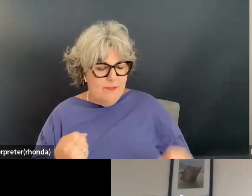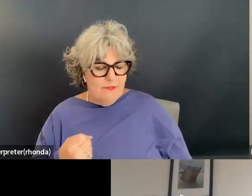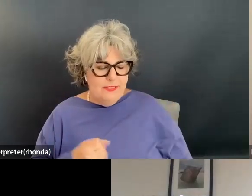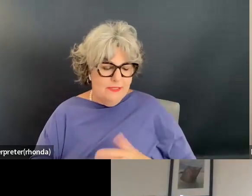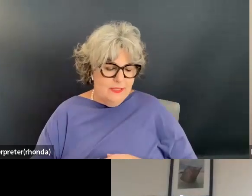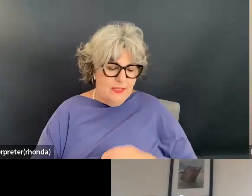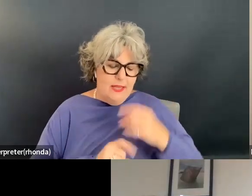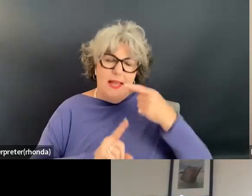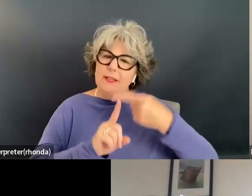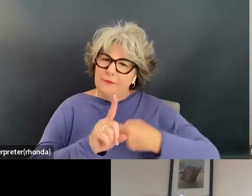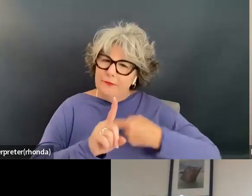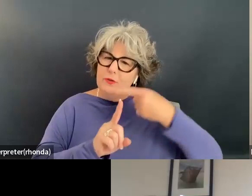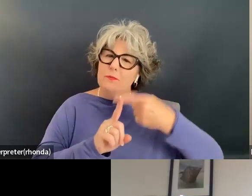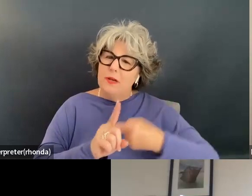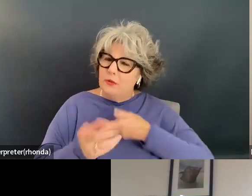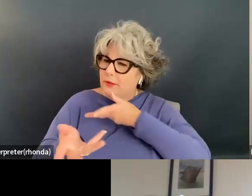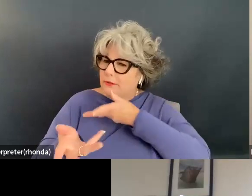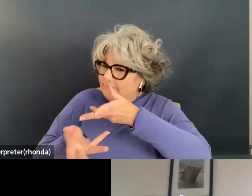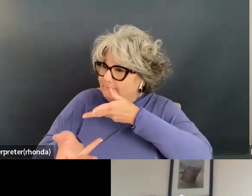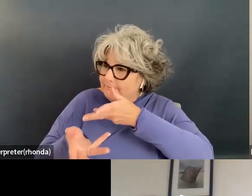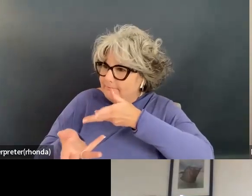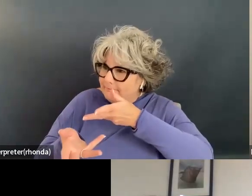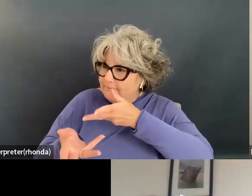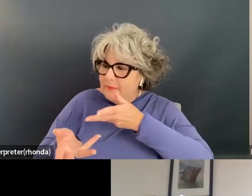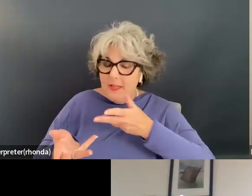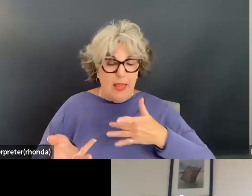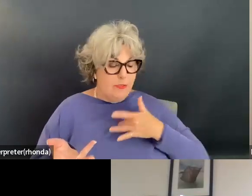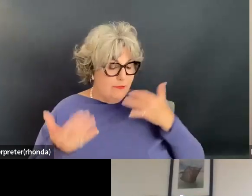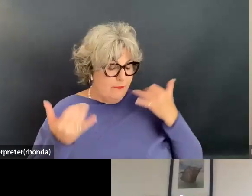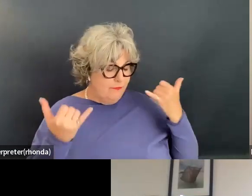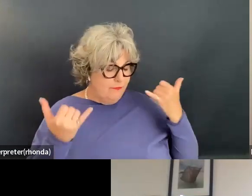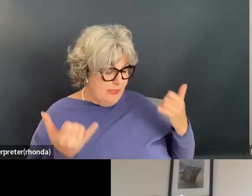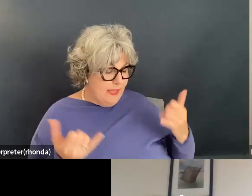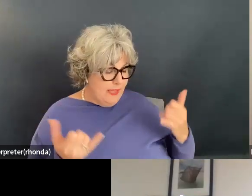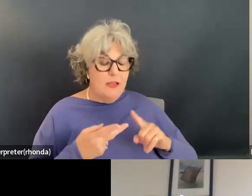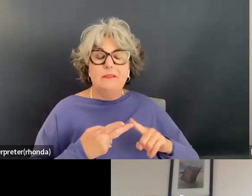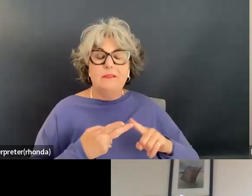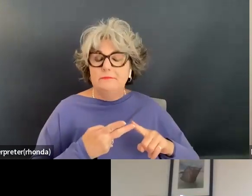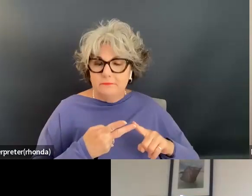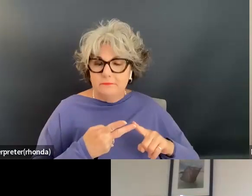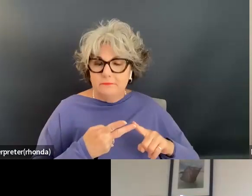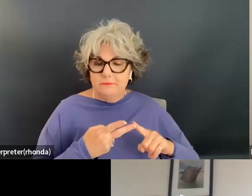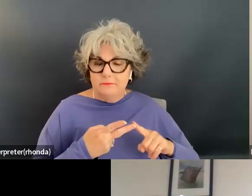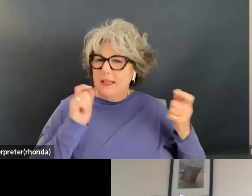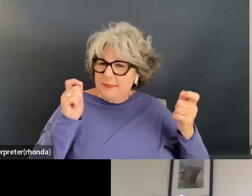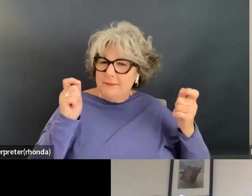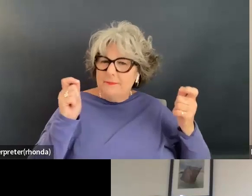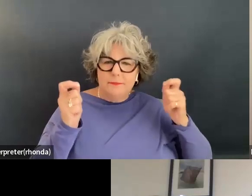we had a conversation about how he feels now, how it's been changing things in him.